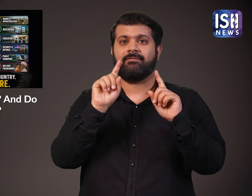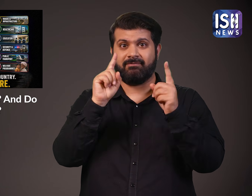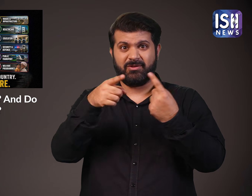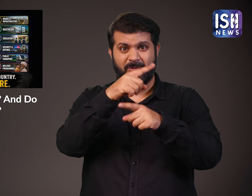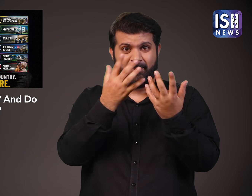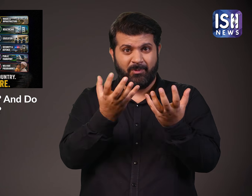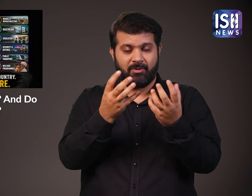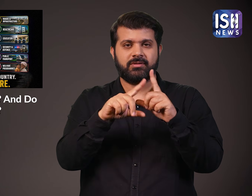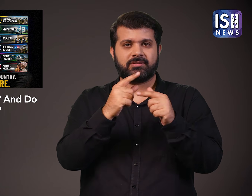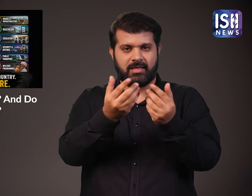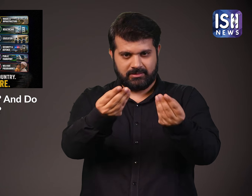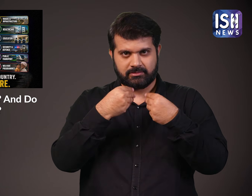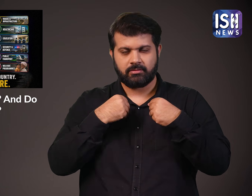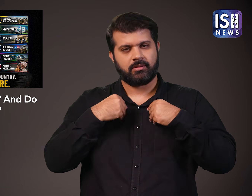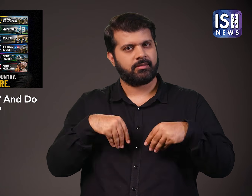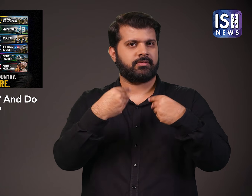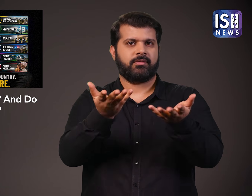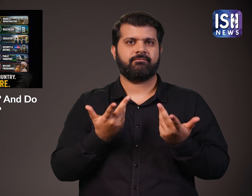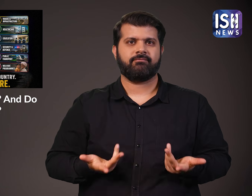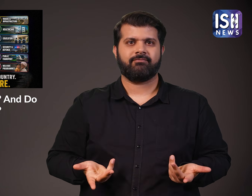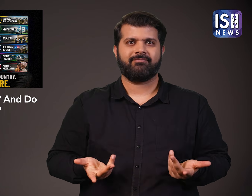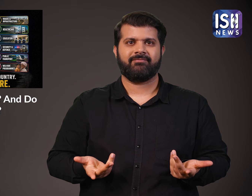To maintain and improve these services, taxes are necessary.